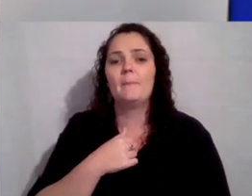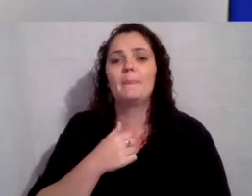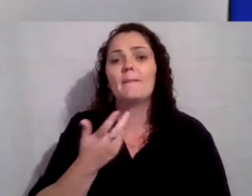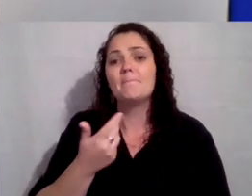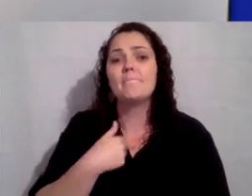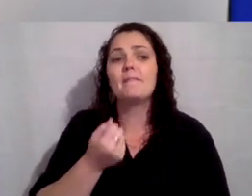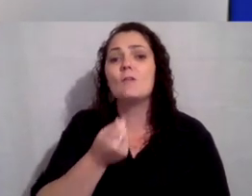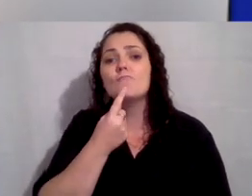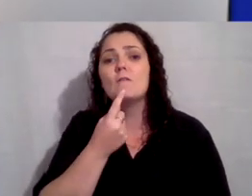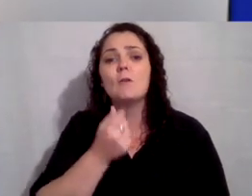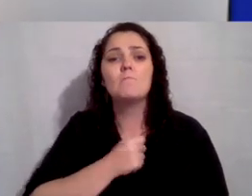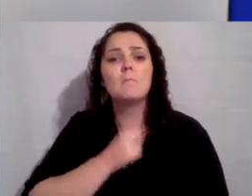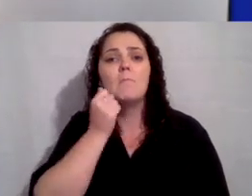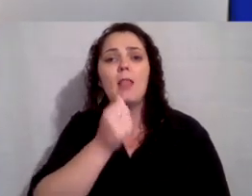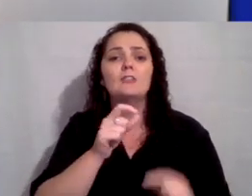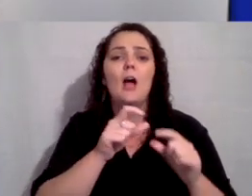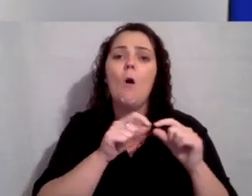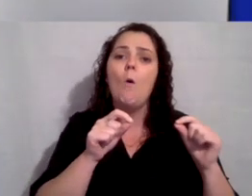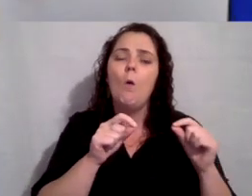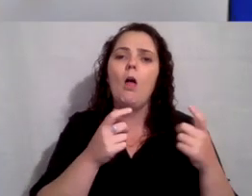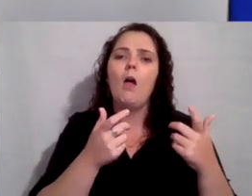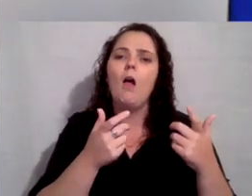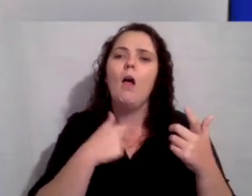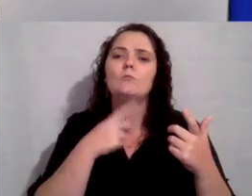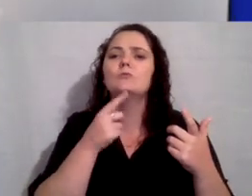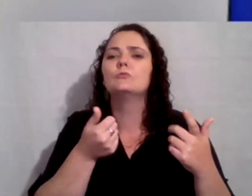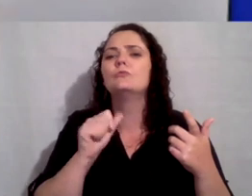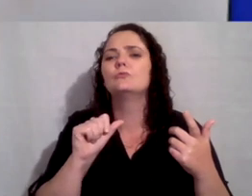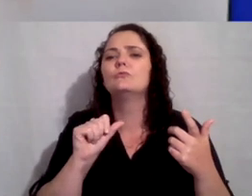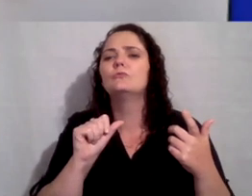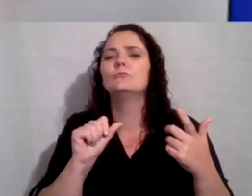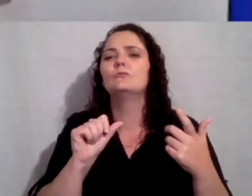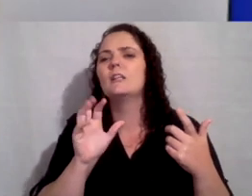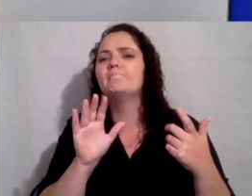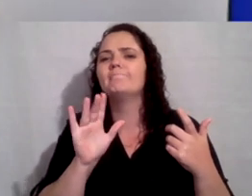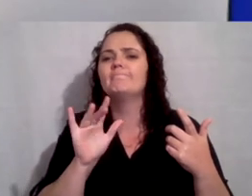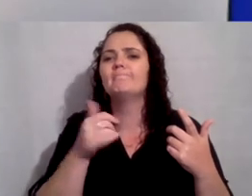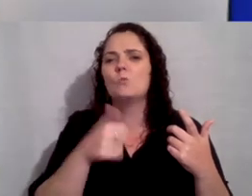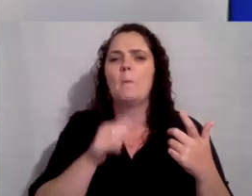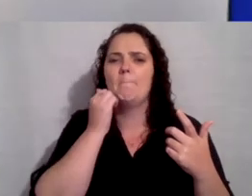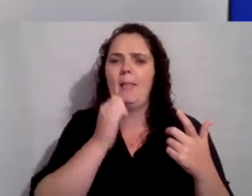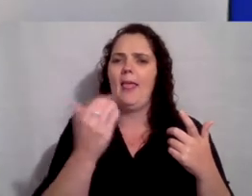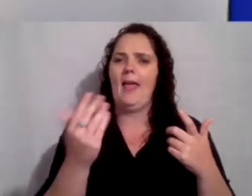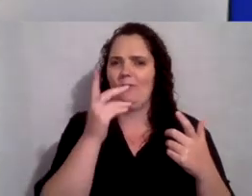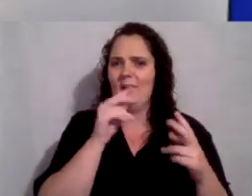because of a preference for charcoal but because it'll be much easier for you to see at this distance on this large sheet of paper if I work quite large in